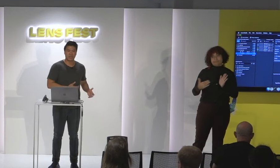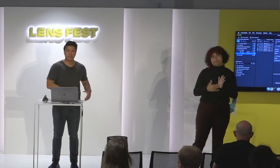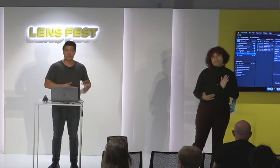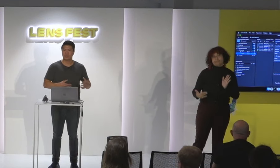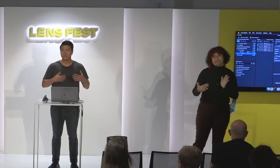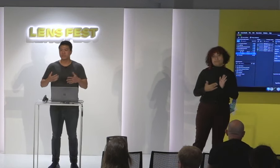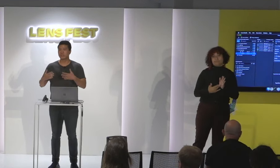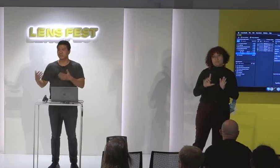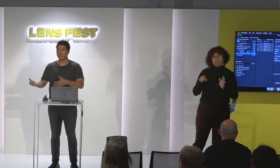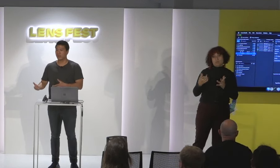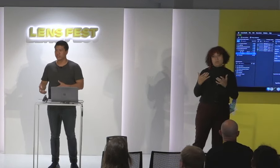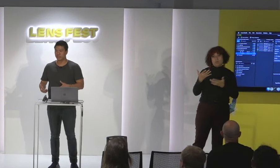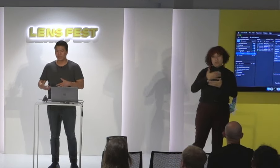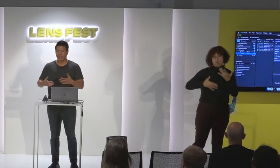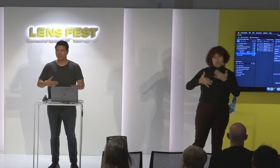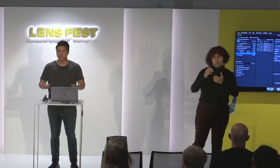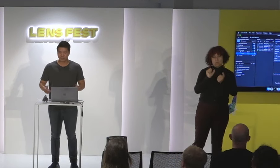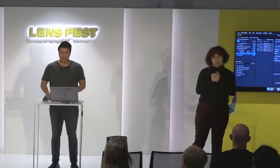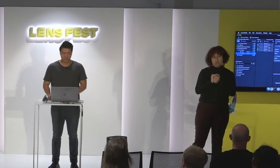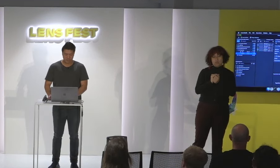and you wanna do some sort of logic afterwards.